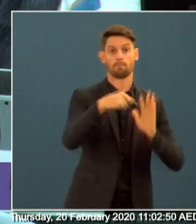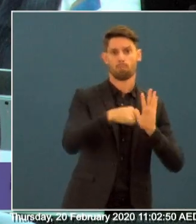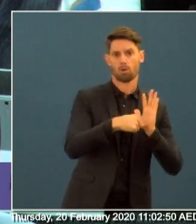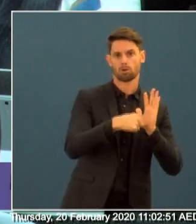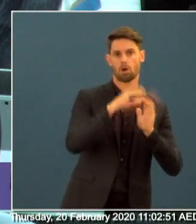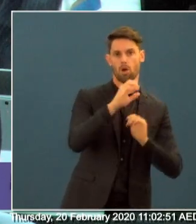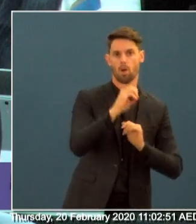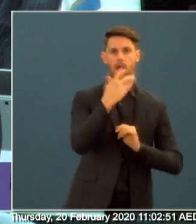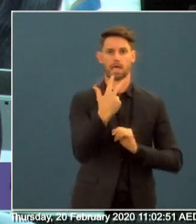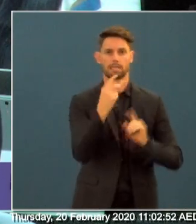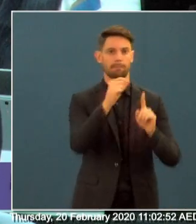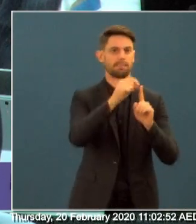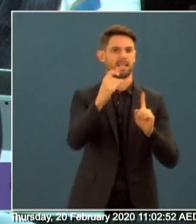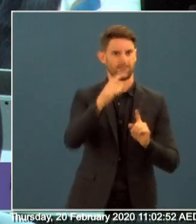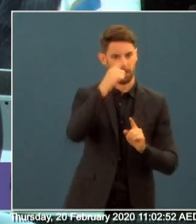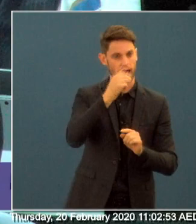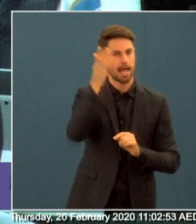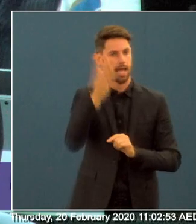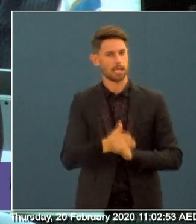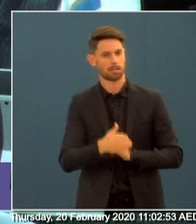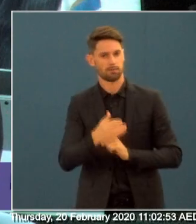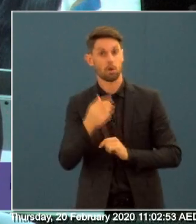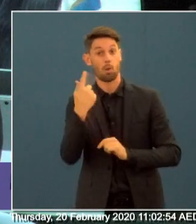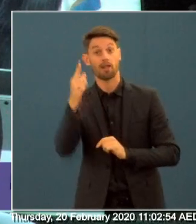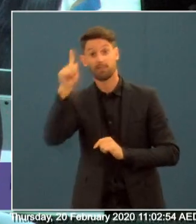are estimated to have both intellectual disability and autism.